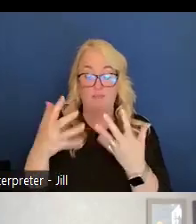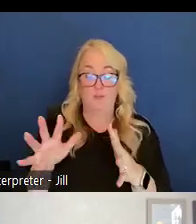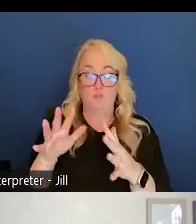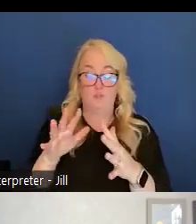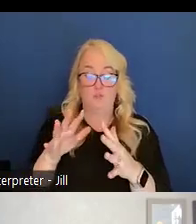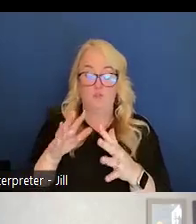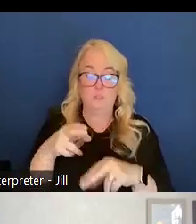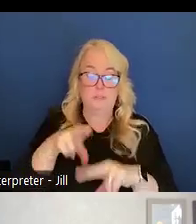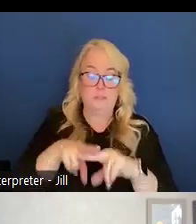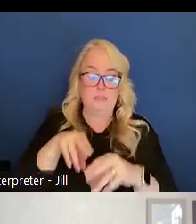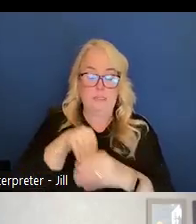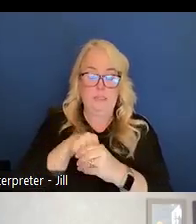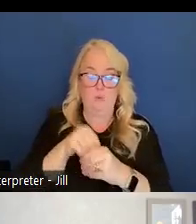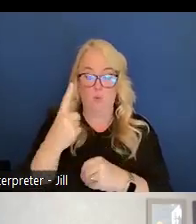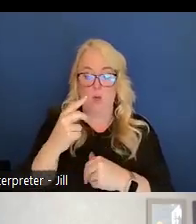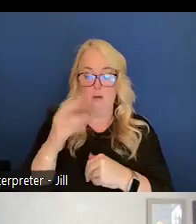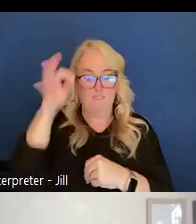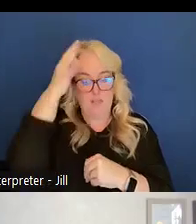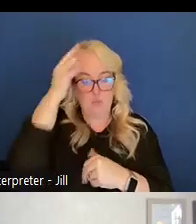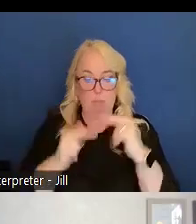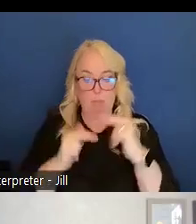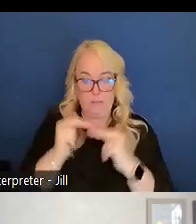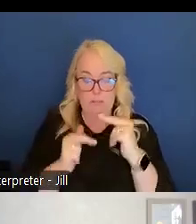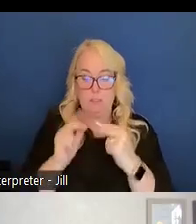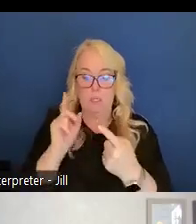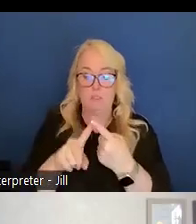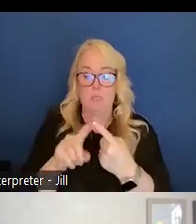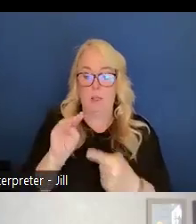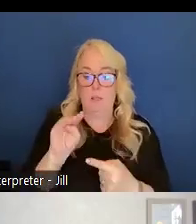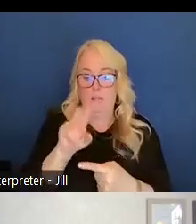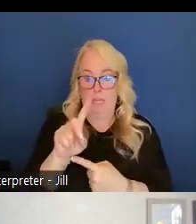that we have in Ohio, until the Medicaid Director would finally